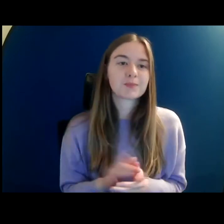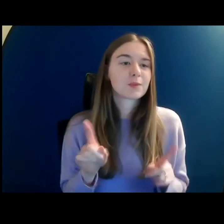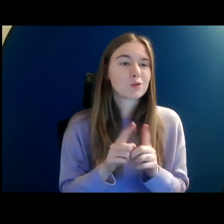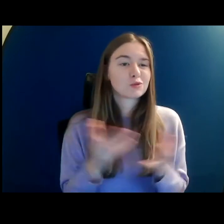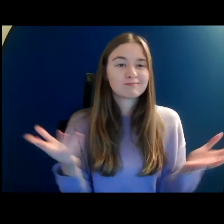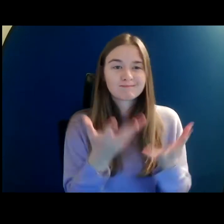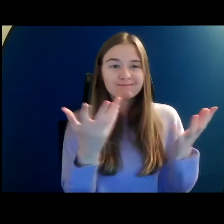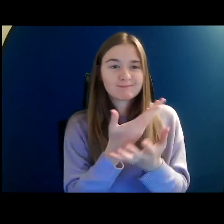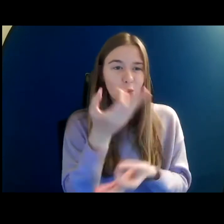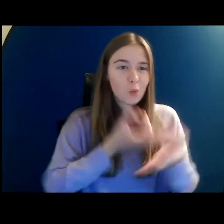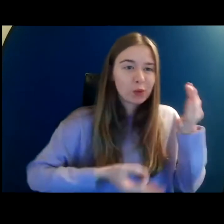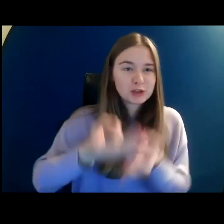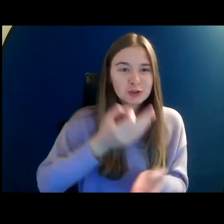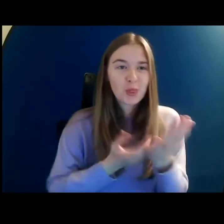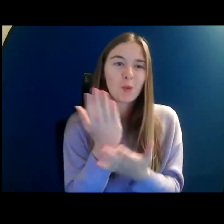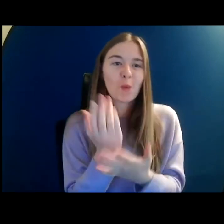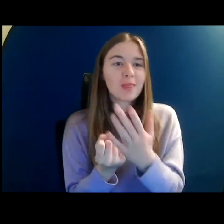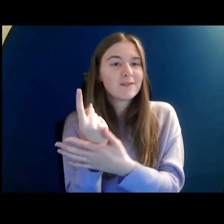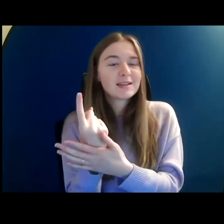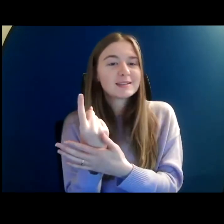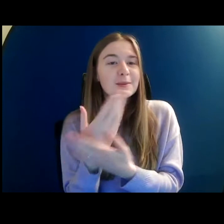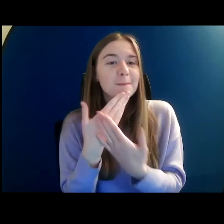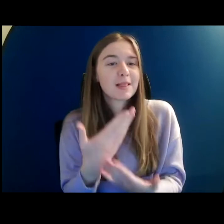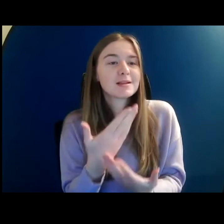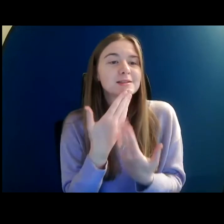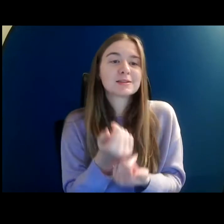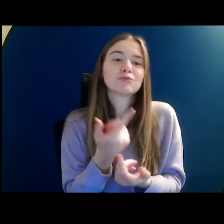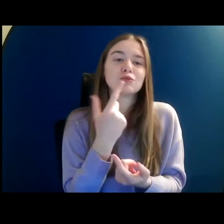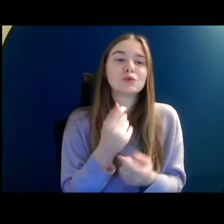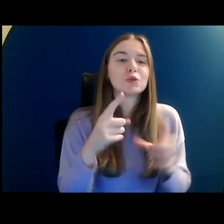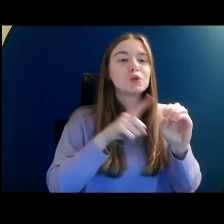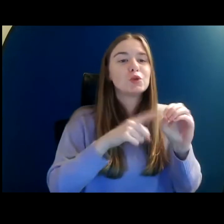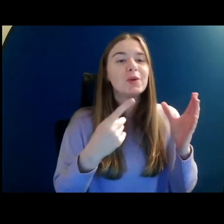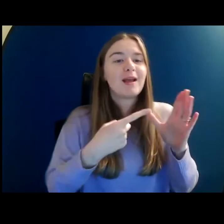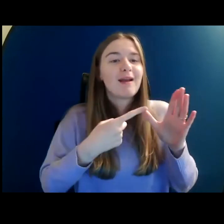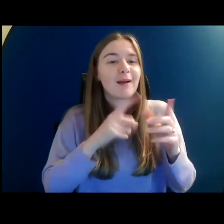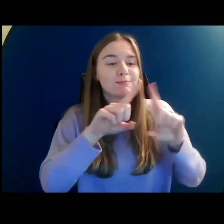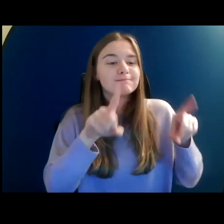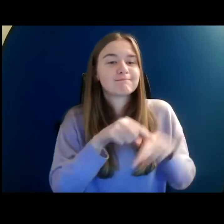throughout the whole of this evening's event. Please do pop them in the Q&A box so we can address all of those at the end